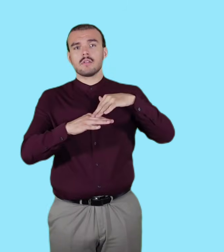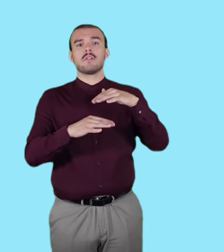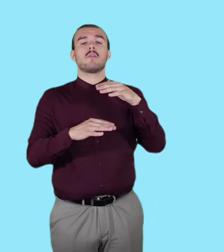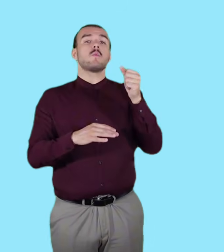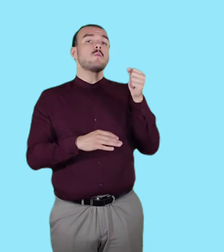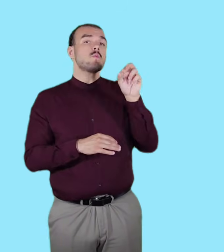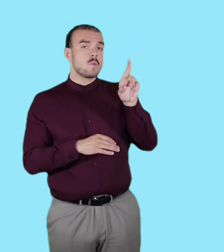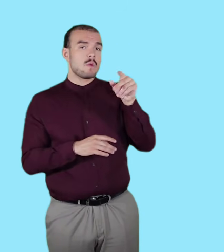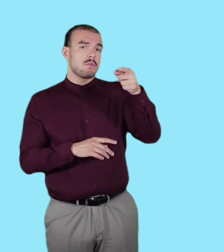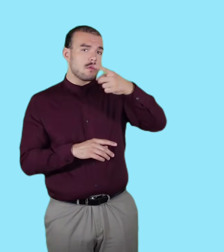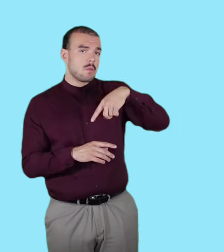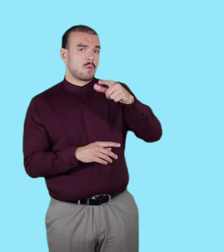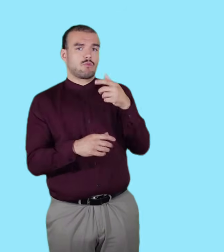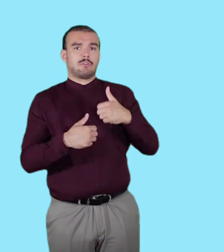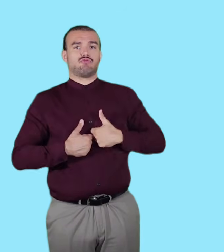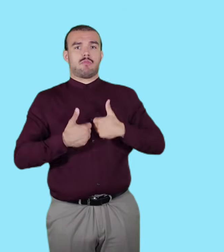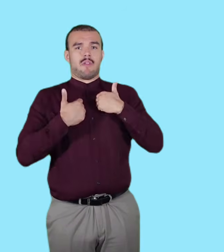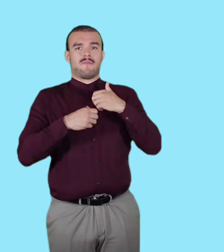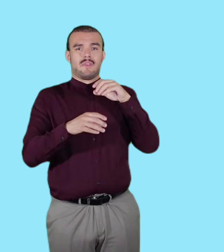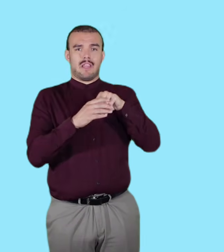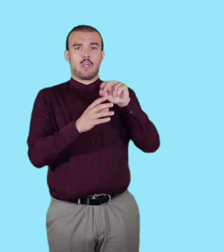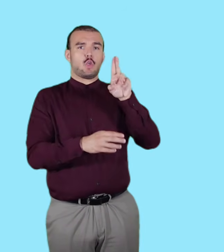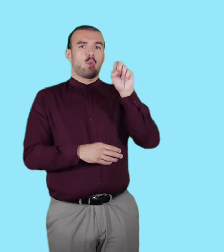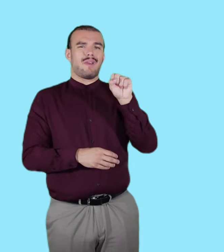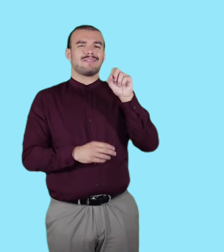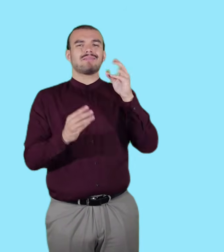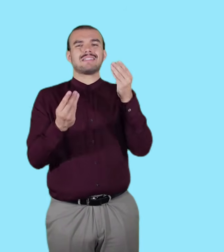or those who reside in the U.S. territories.